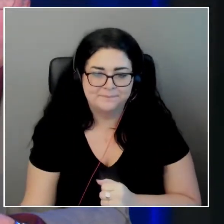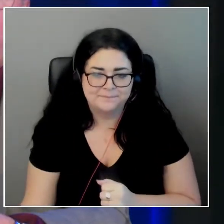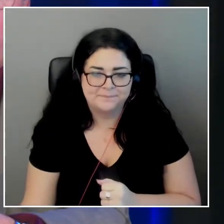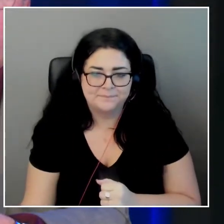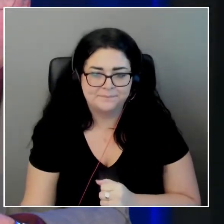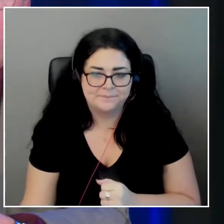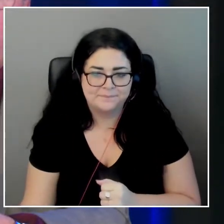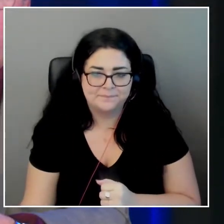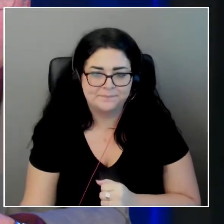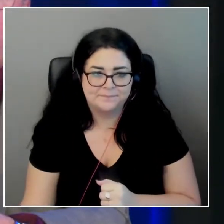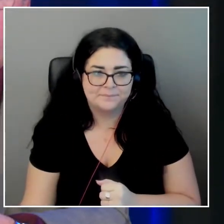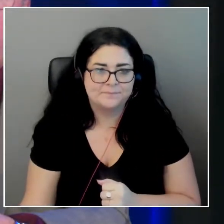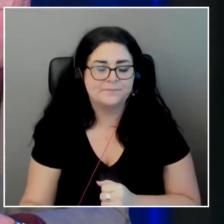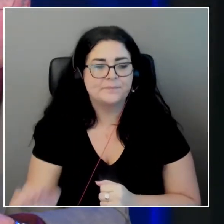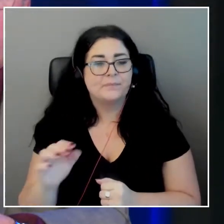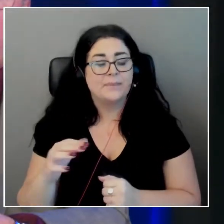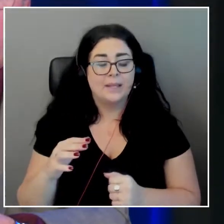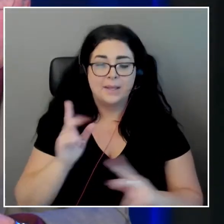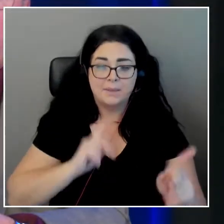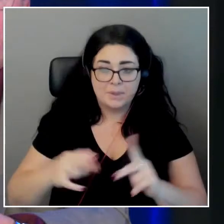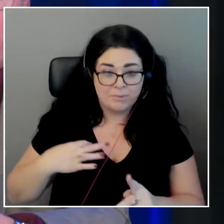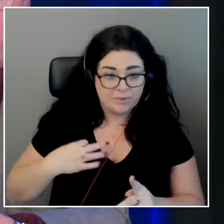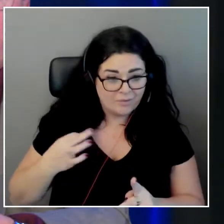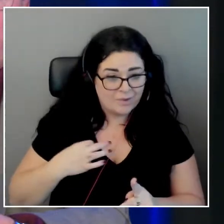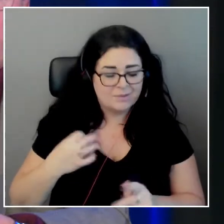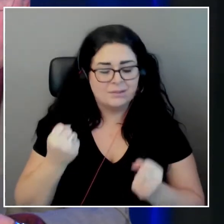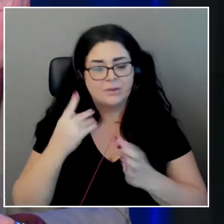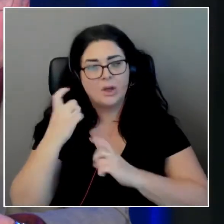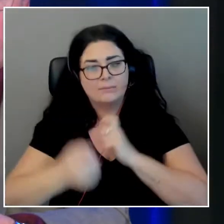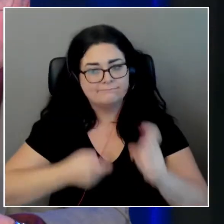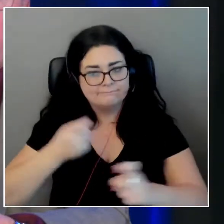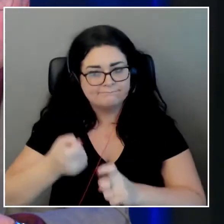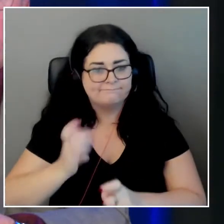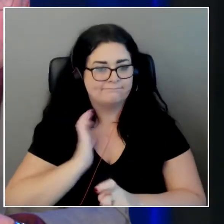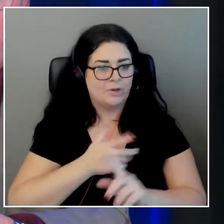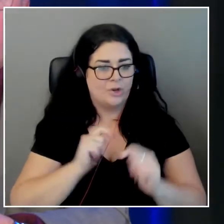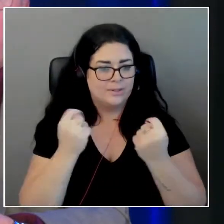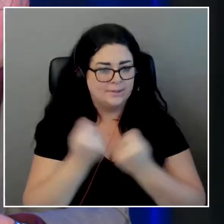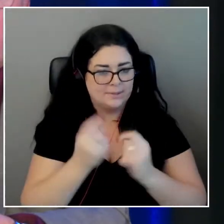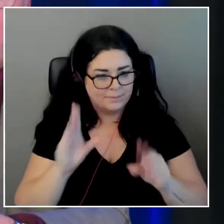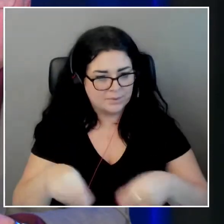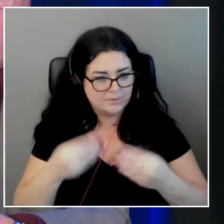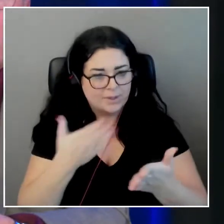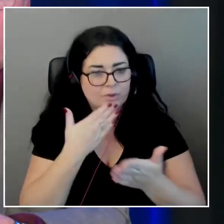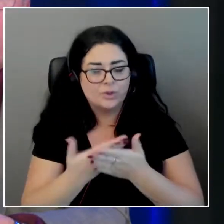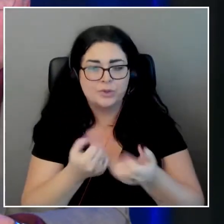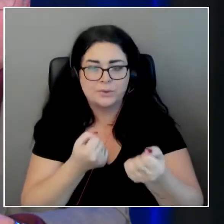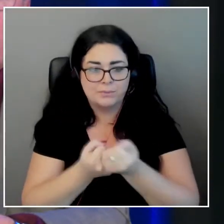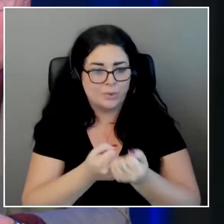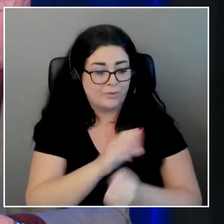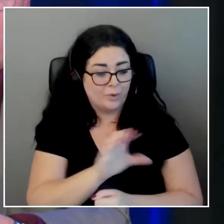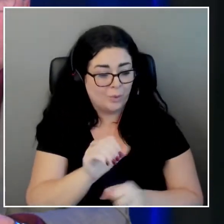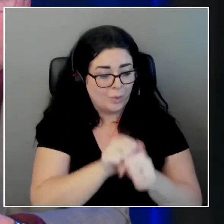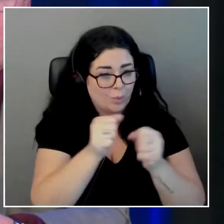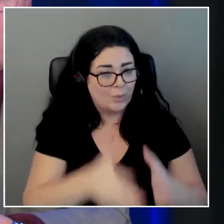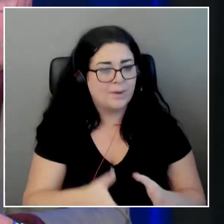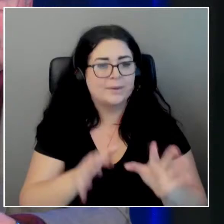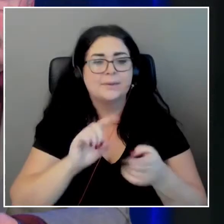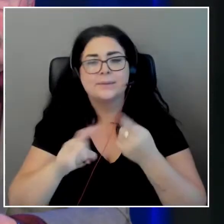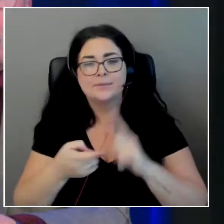Through volunteerism and donations, our teams provided essential support to their coworkers, friends, family, and neighbours, and we are